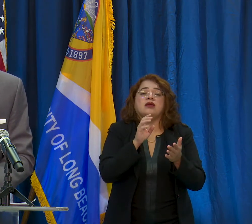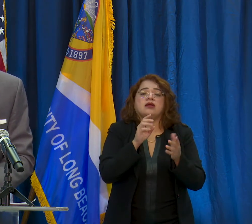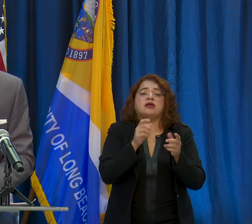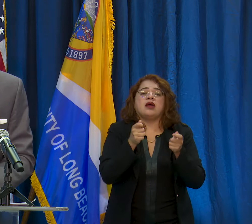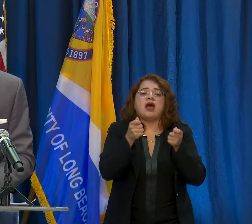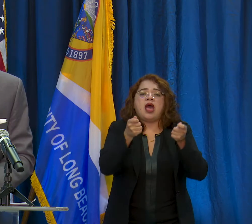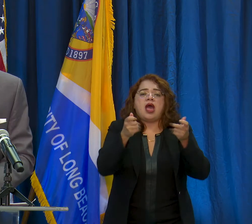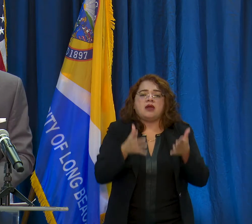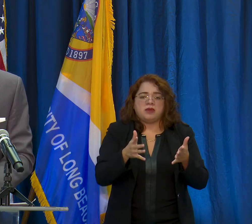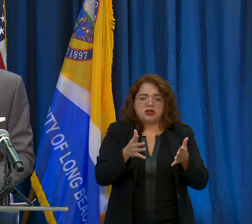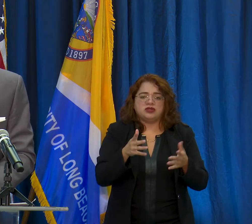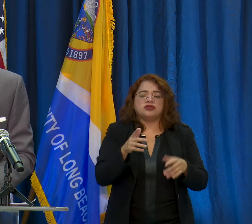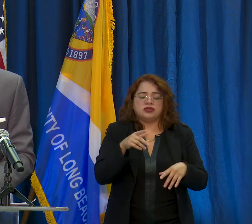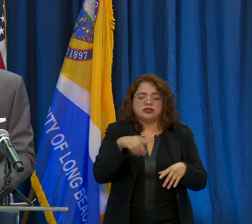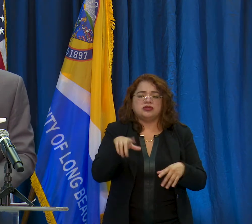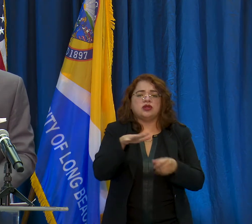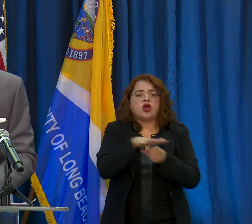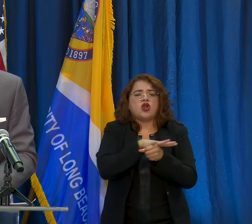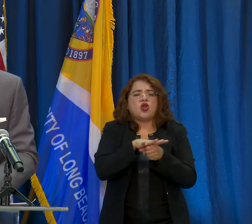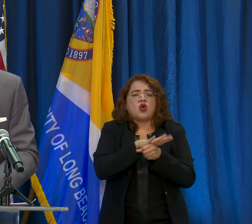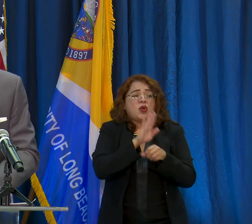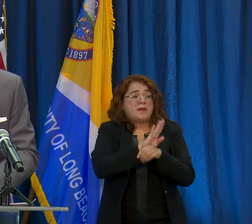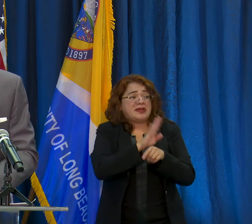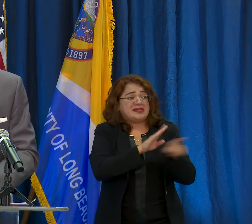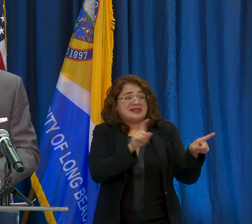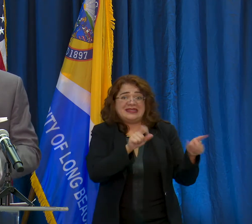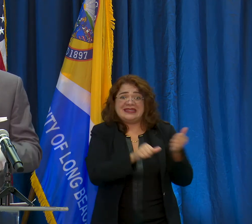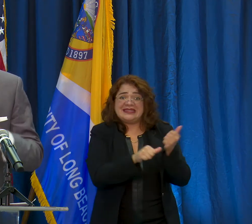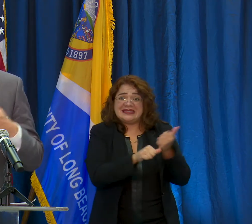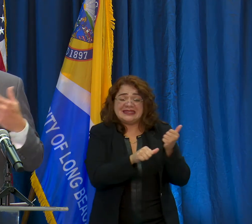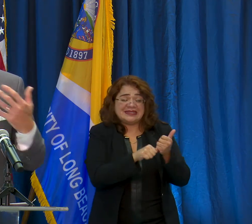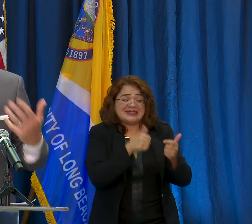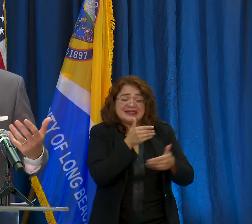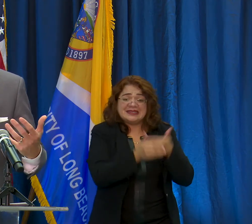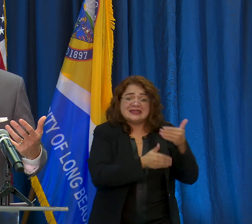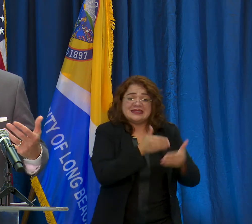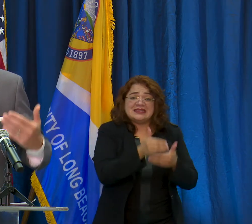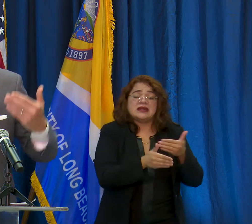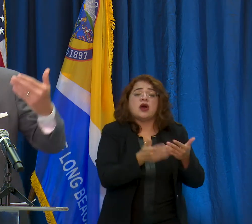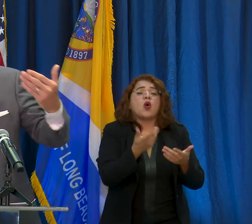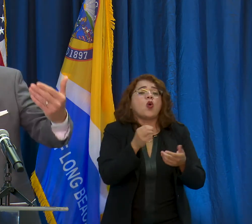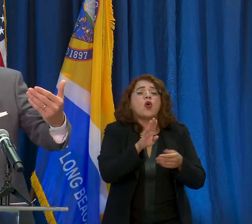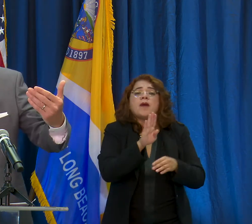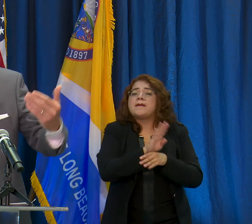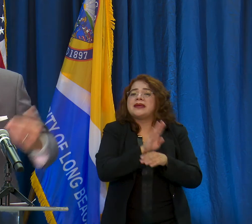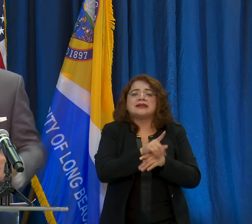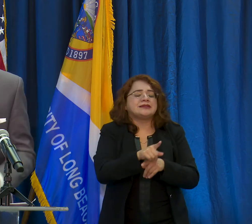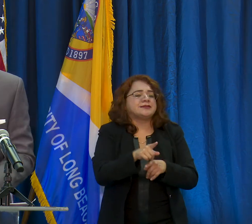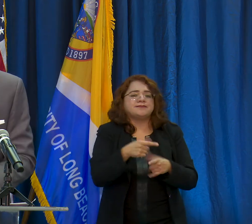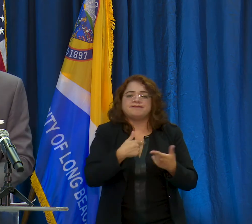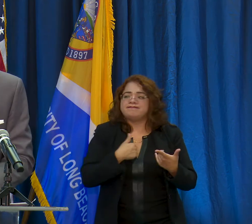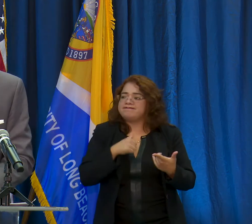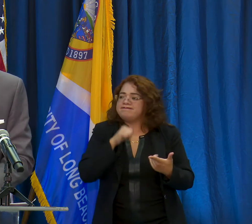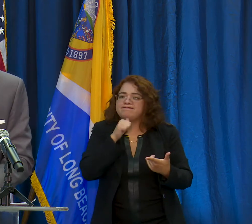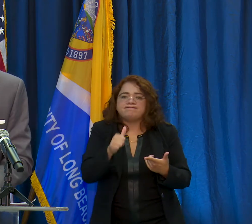businesses that need assistance or to businesses who are unable to receive the Federal loan